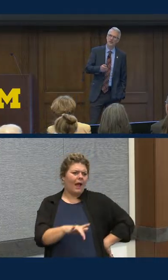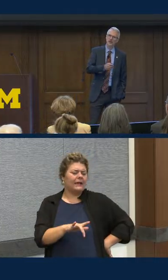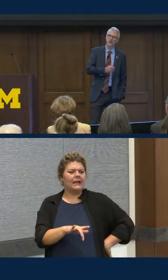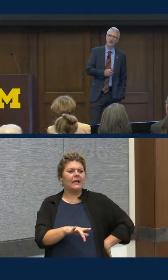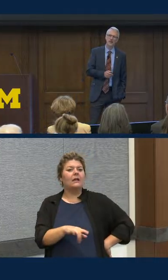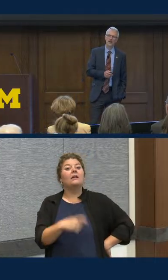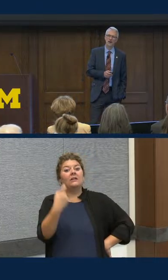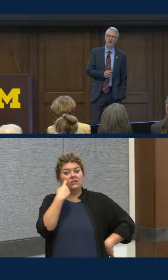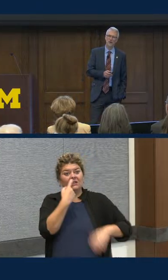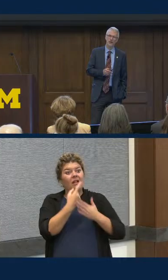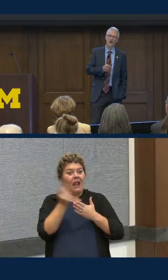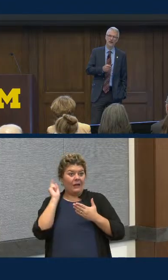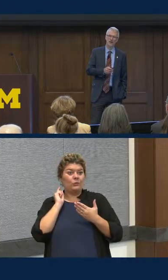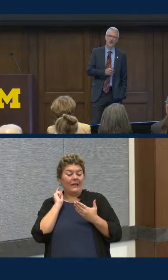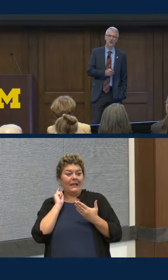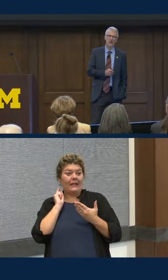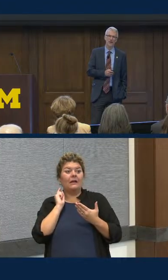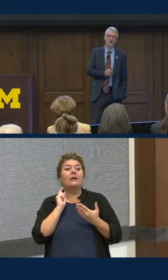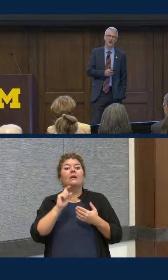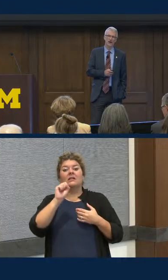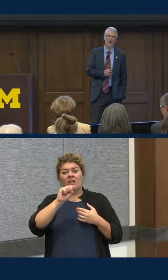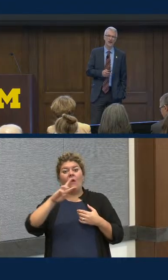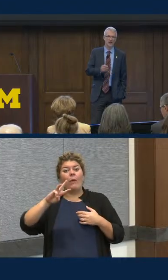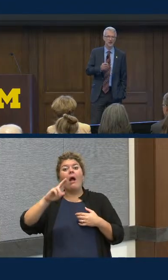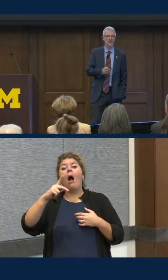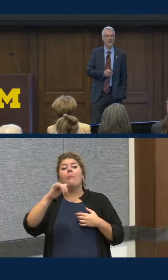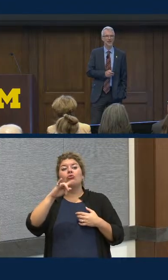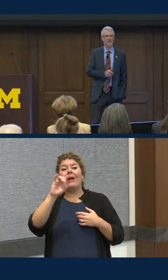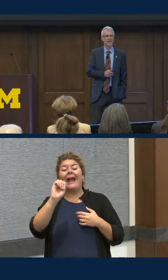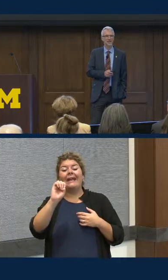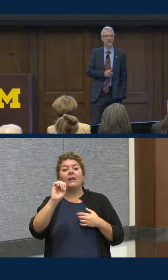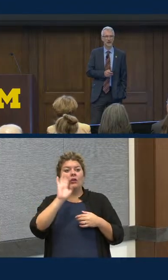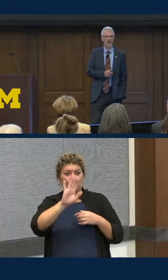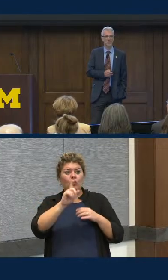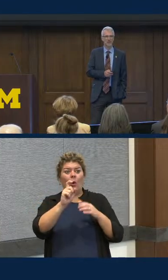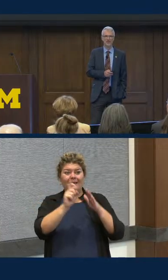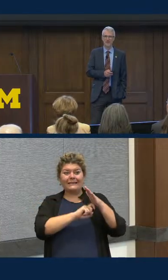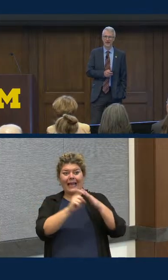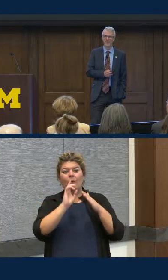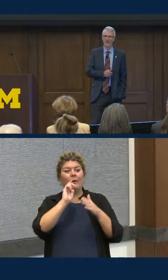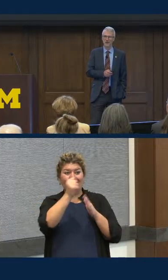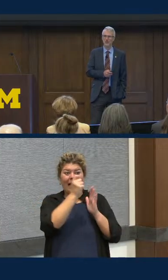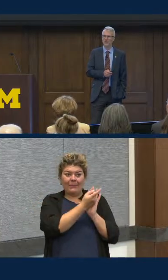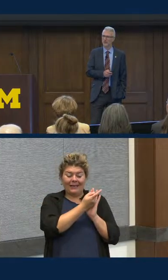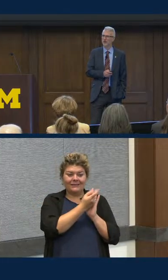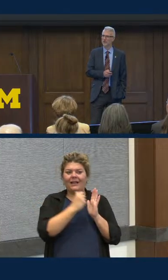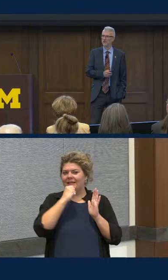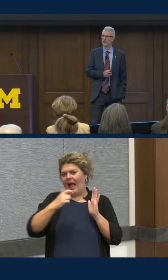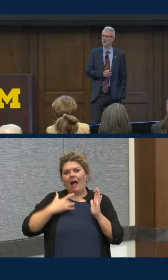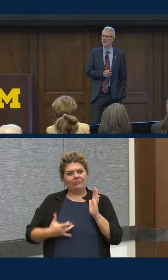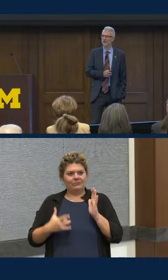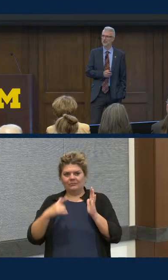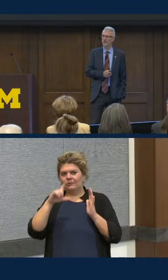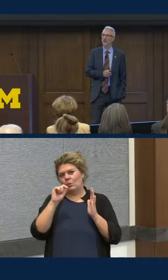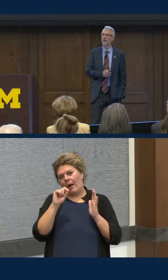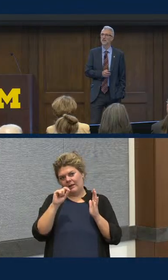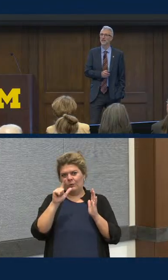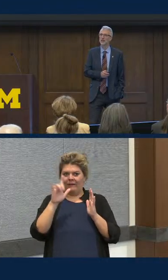we got a software up grade and your scan is going to be ten minutes instead of the usual 25